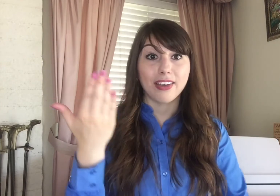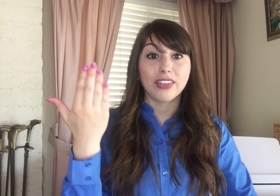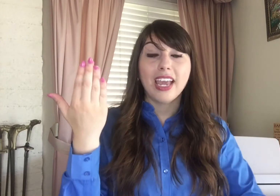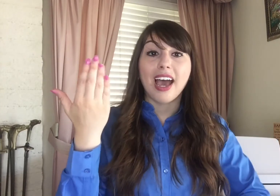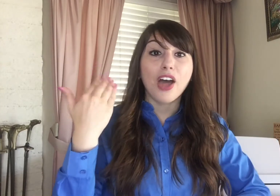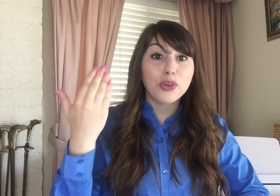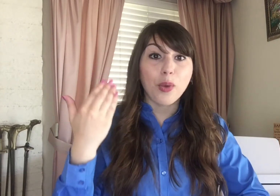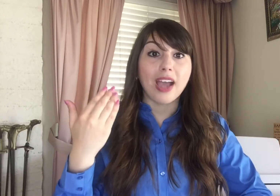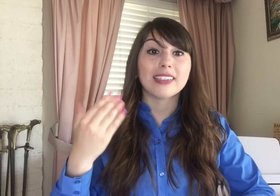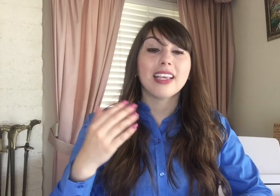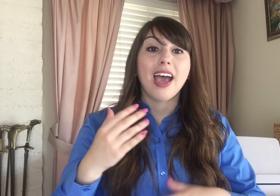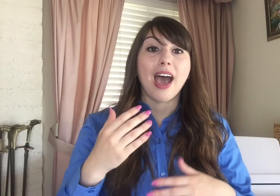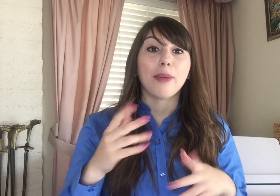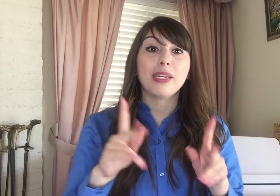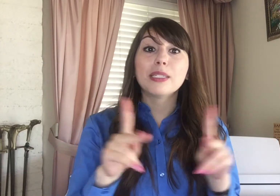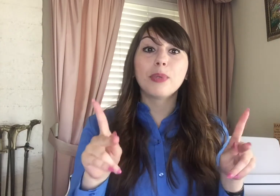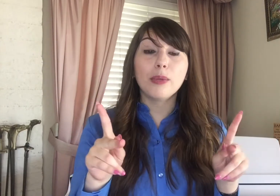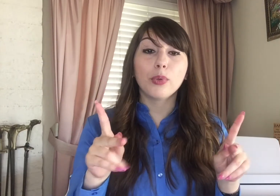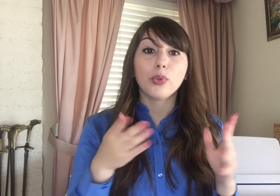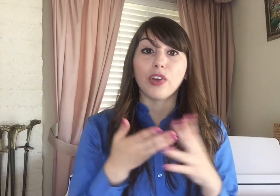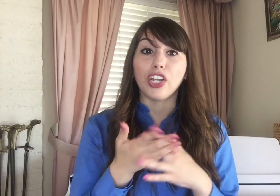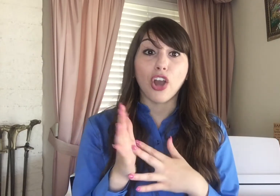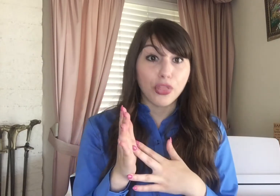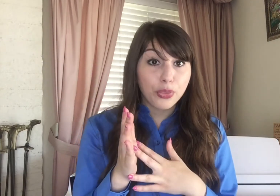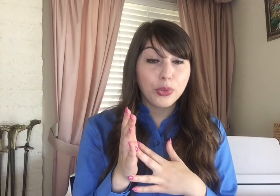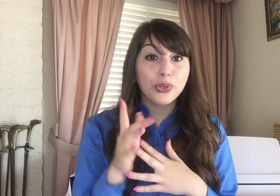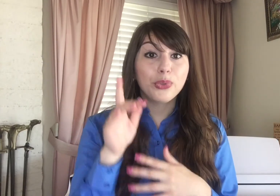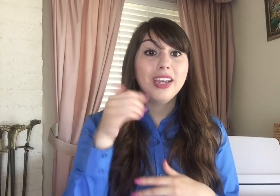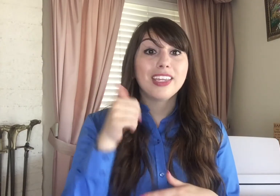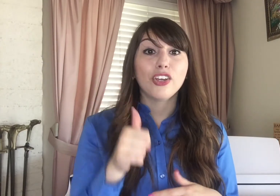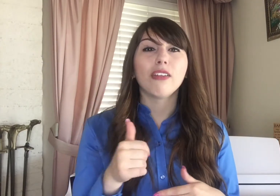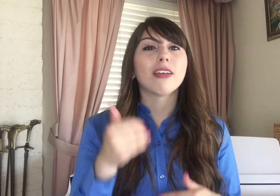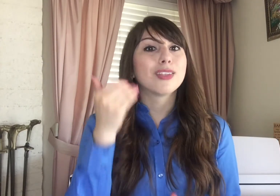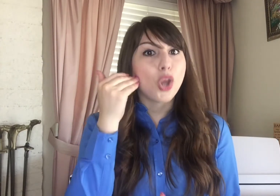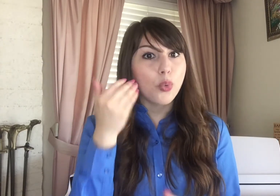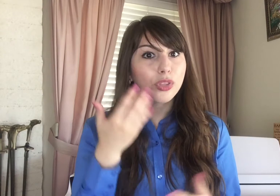otherwise. Because people who've already gone through hearing loss know what